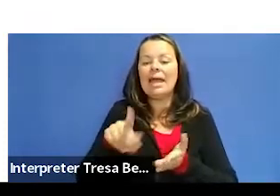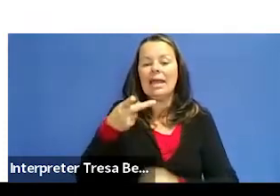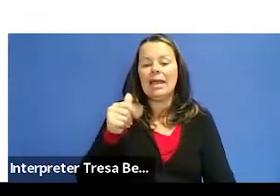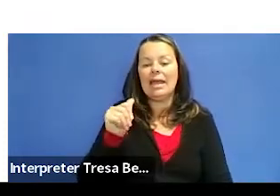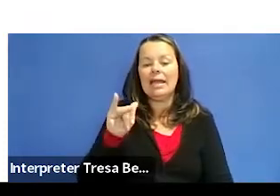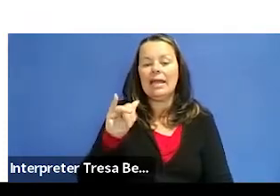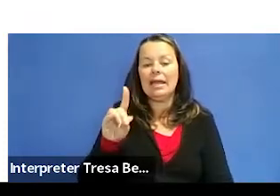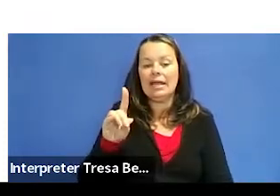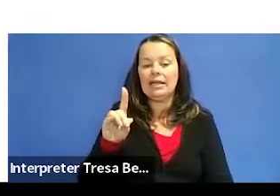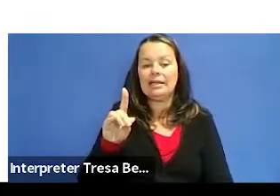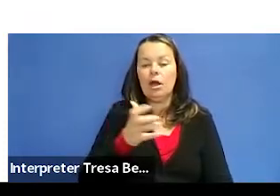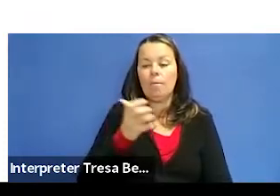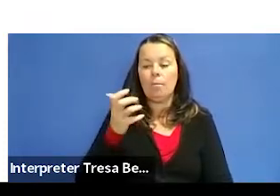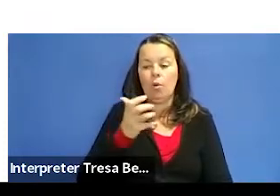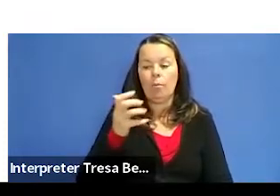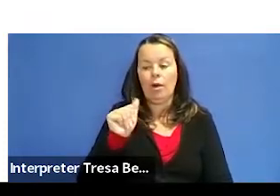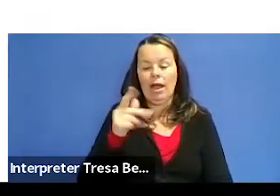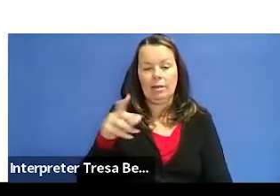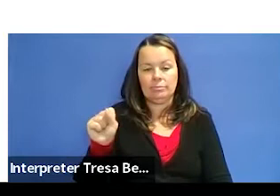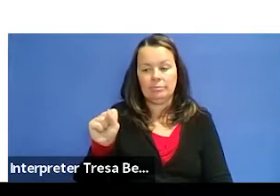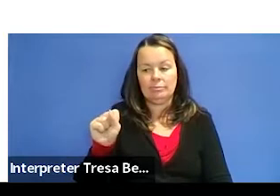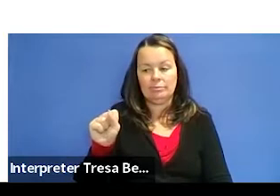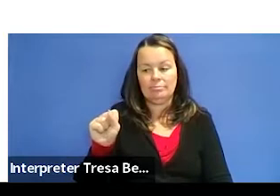we had screen reader -- previous slide.